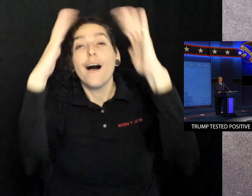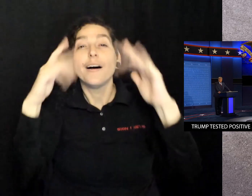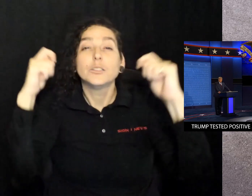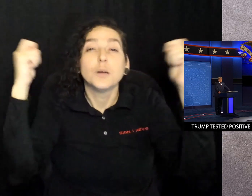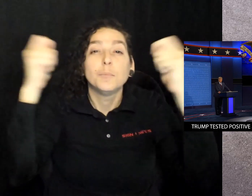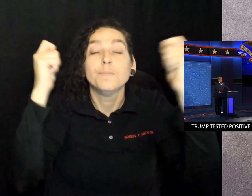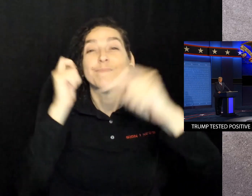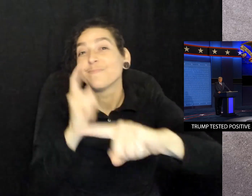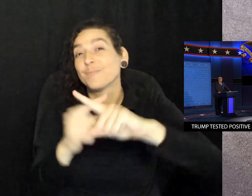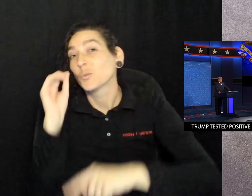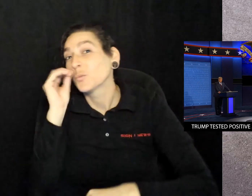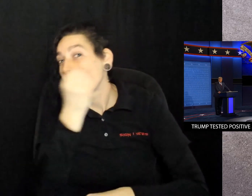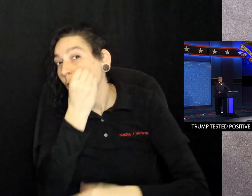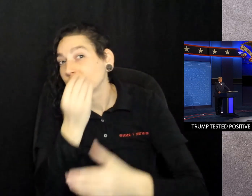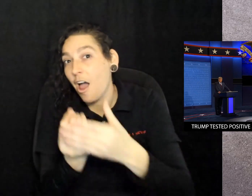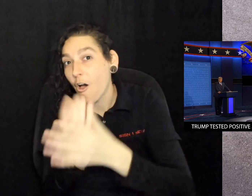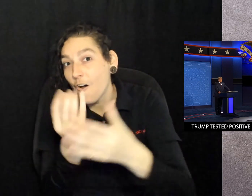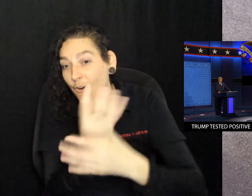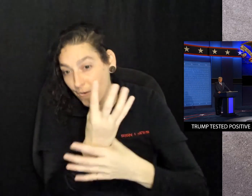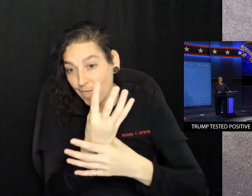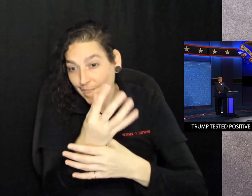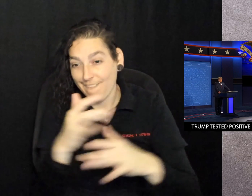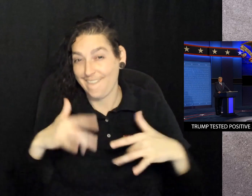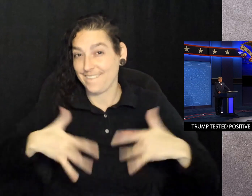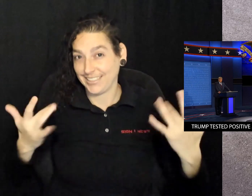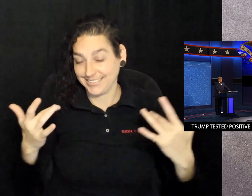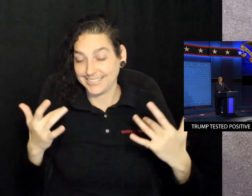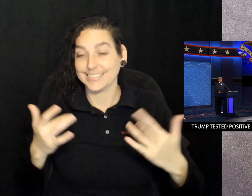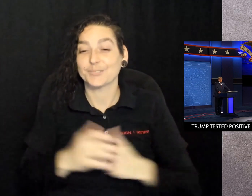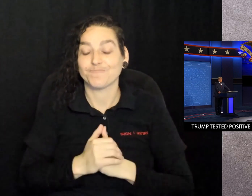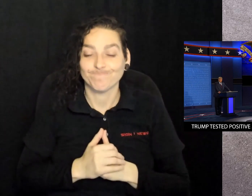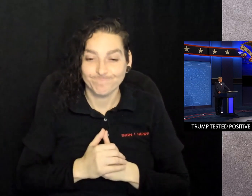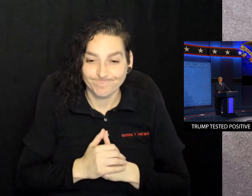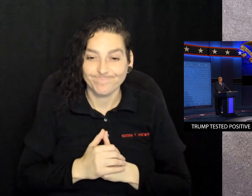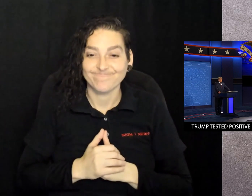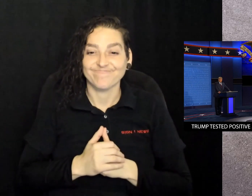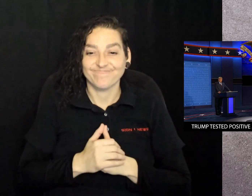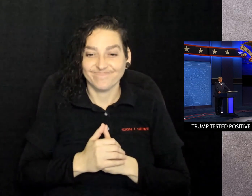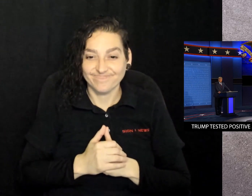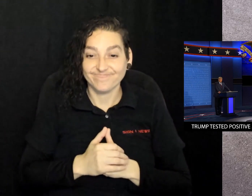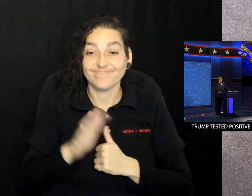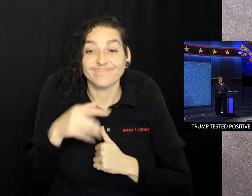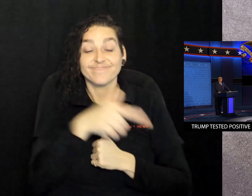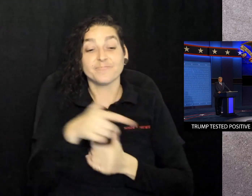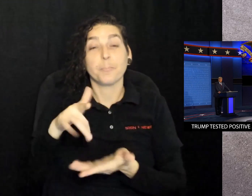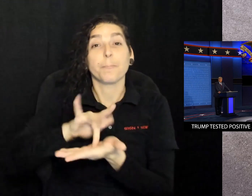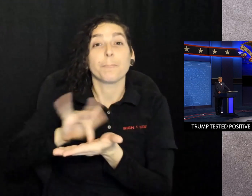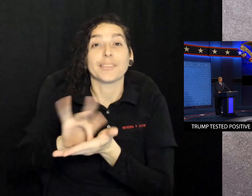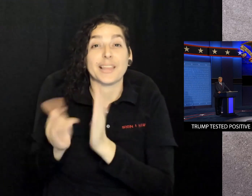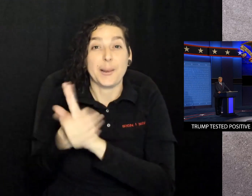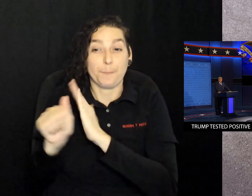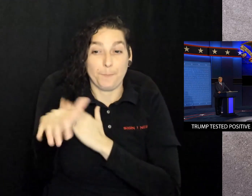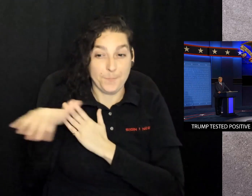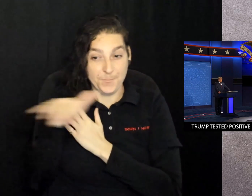Trump received a positive test on September 26, 2020 the same day he hosted a White House ceremony